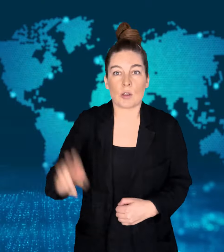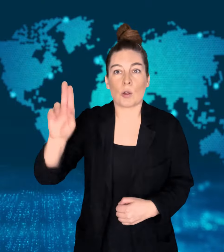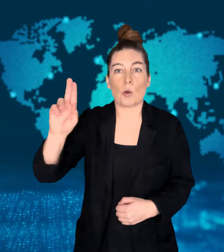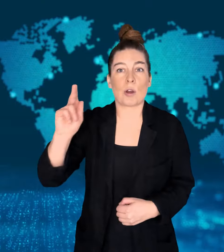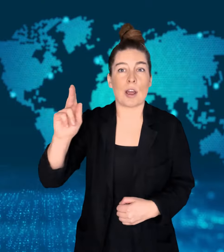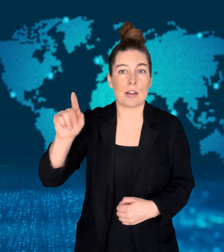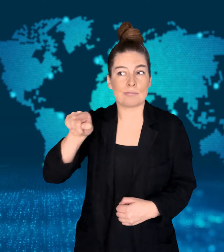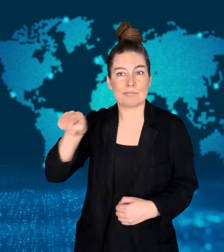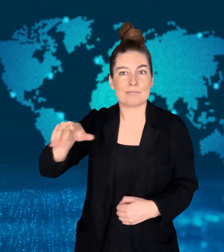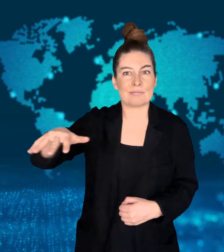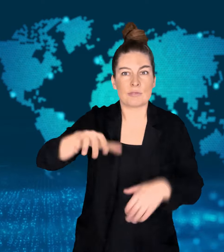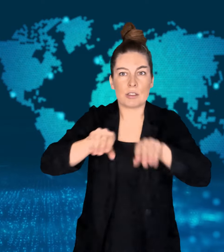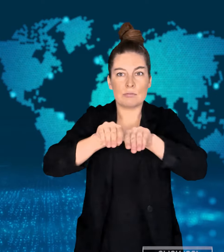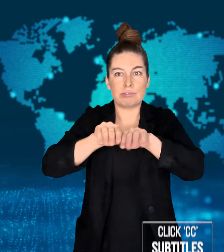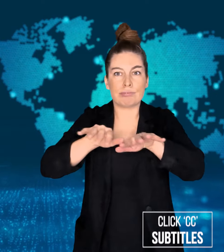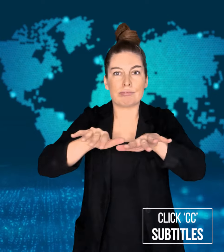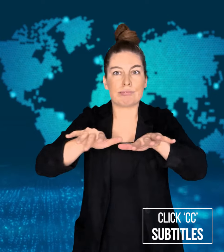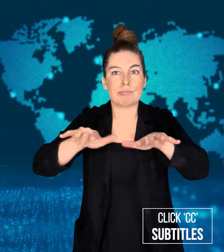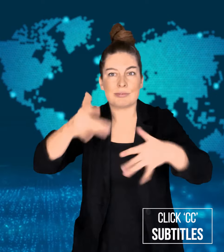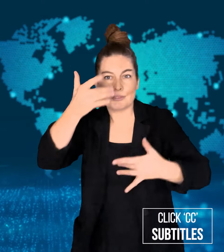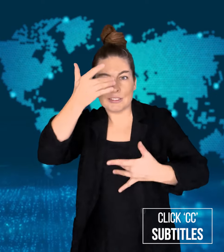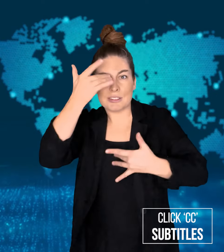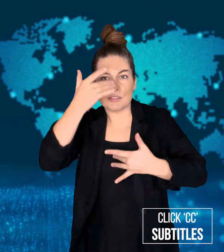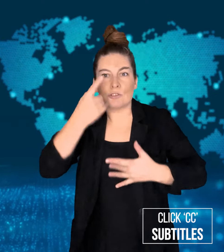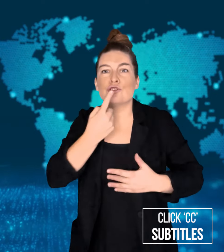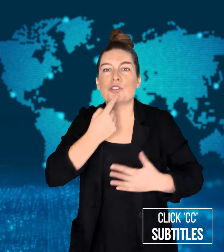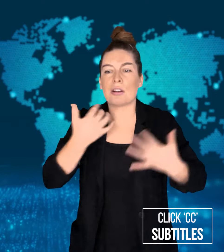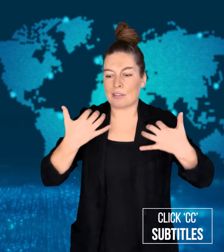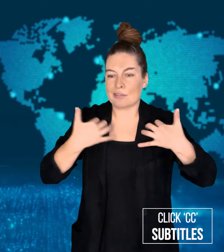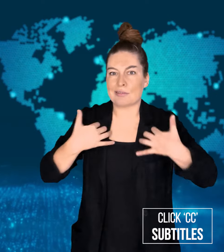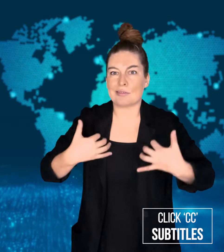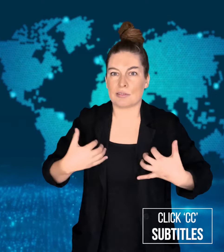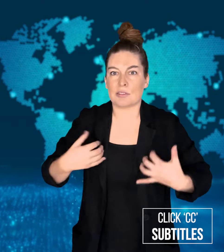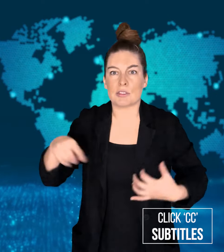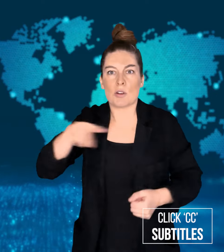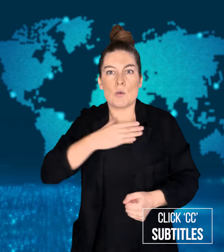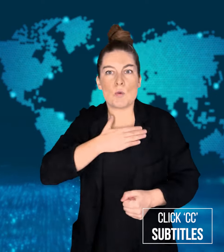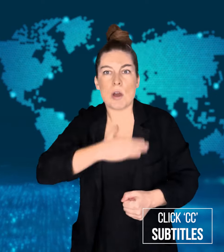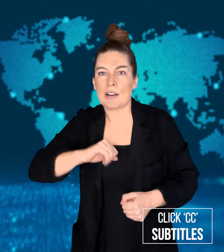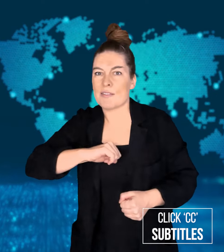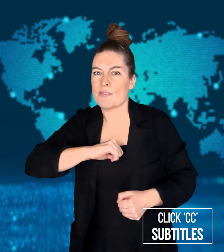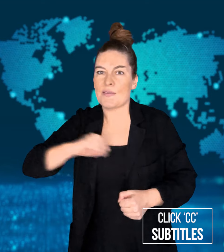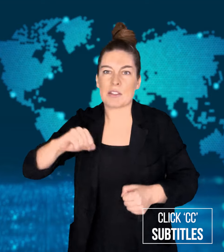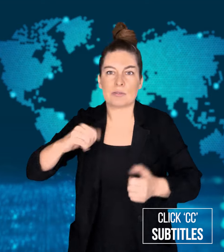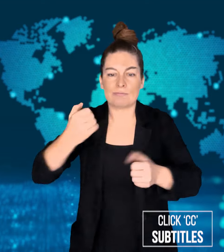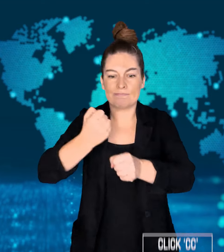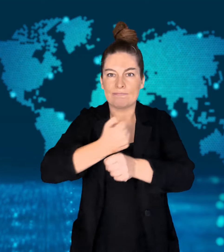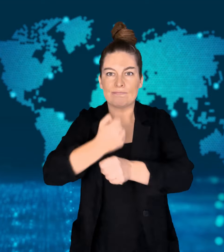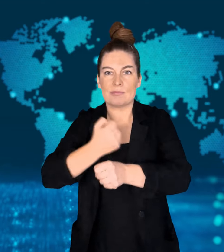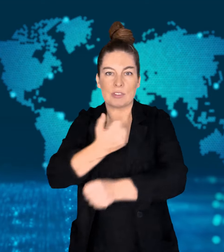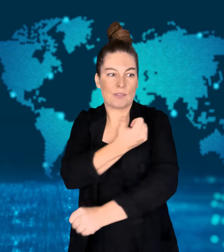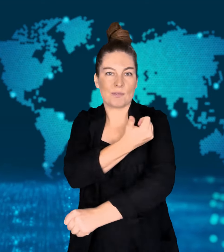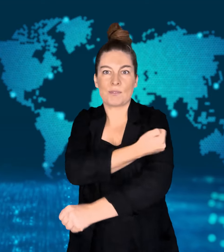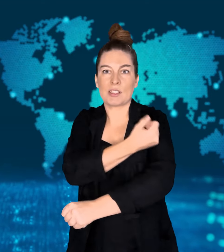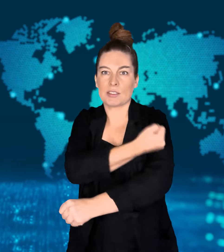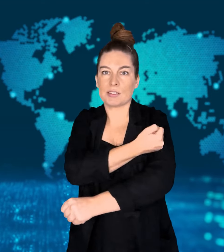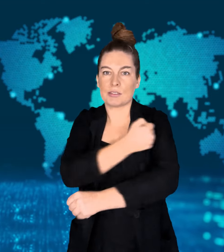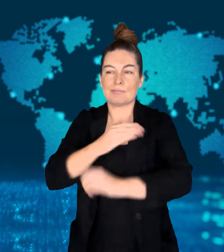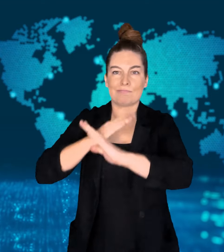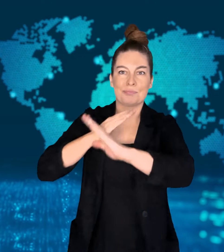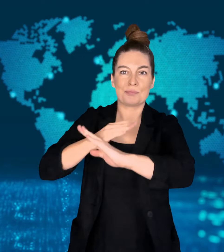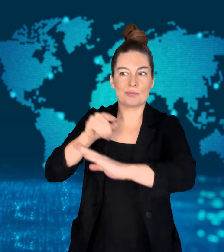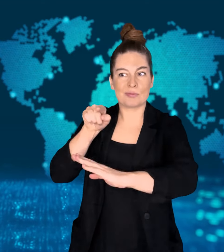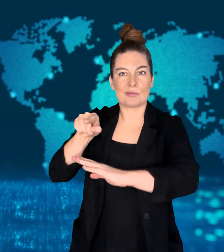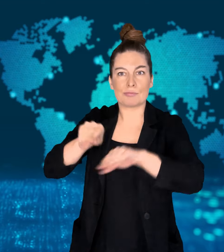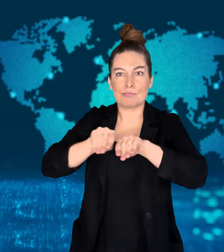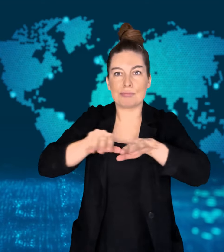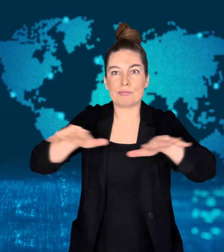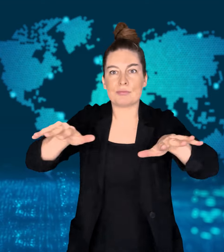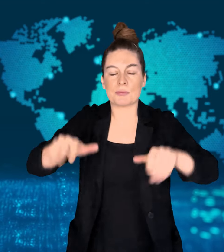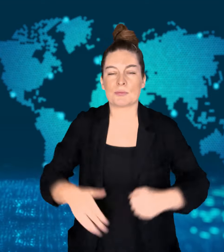Measles vaccine urgency